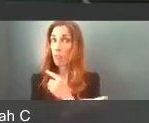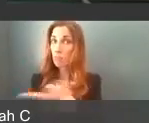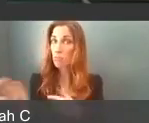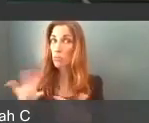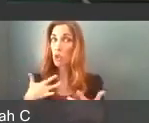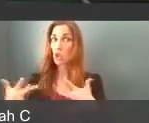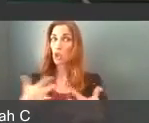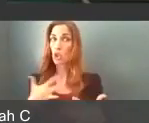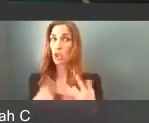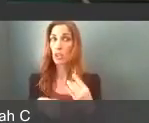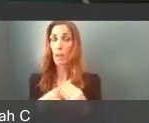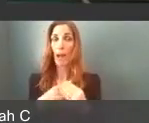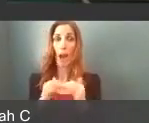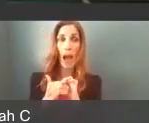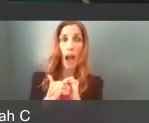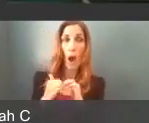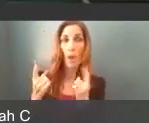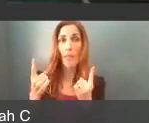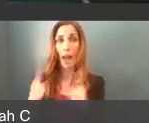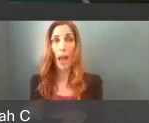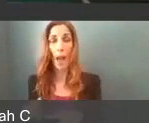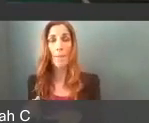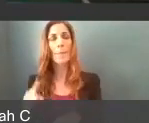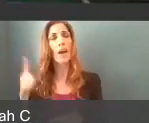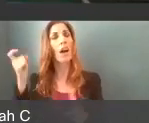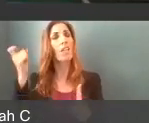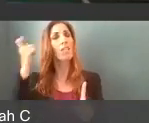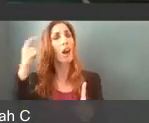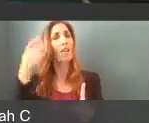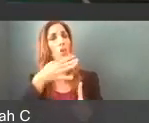what how this happened? Governor Wolf said a few minutes ago that he thinks the state has